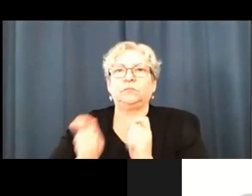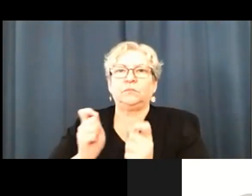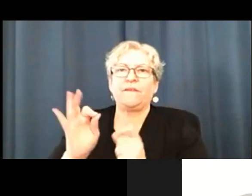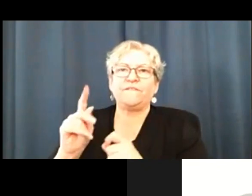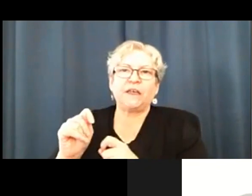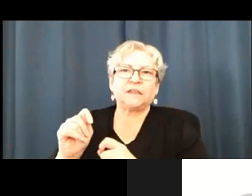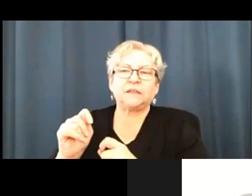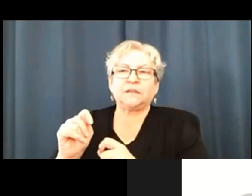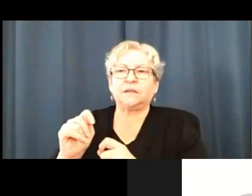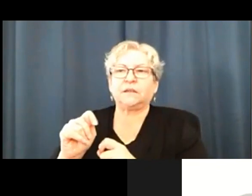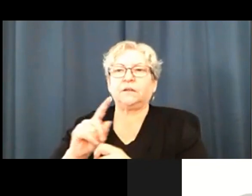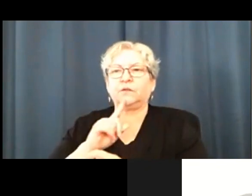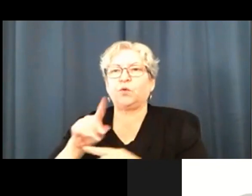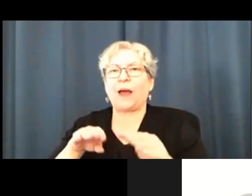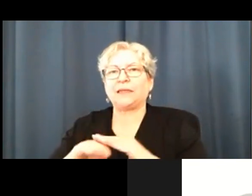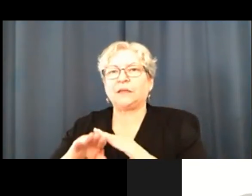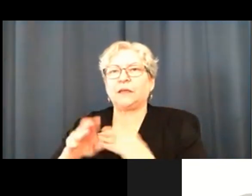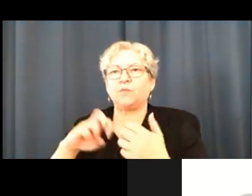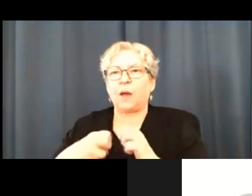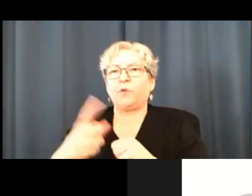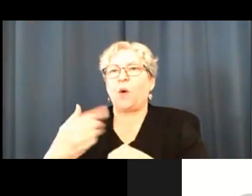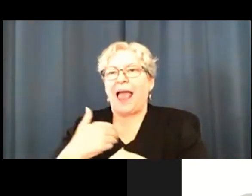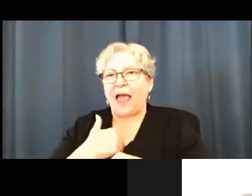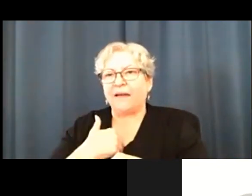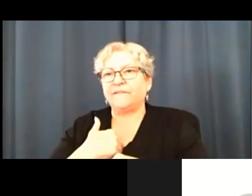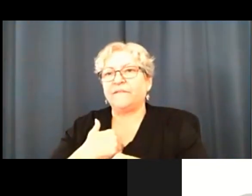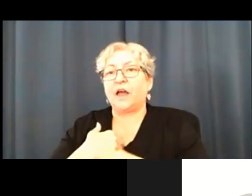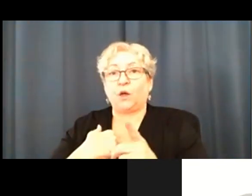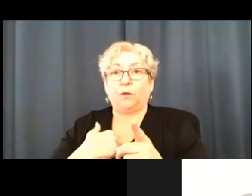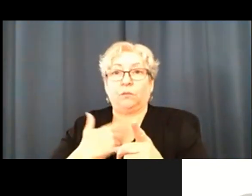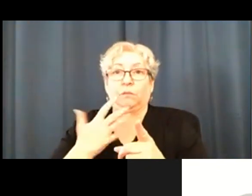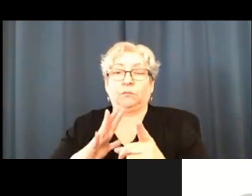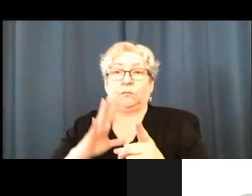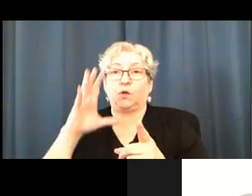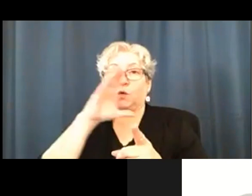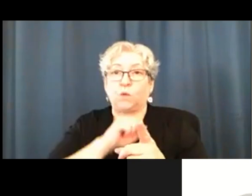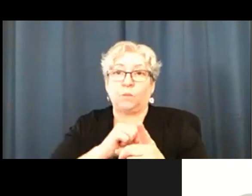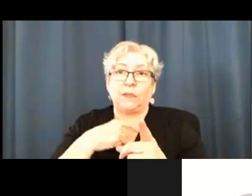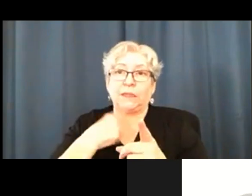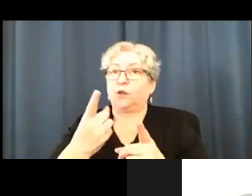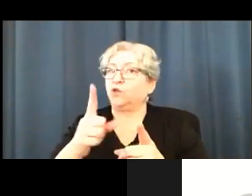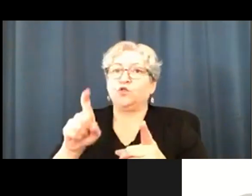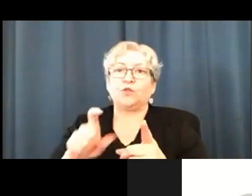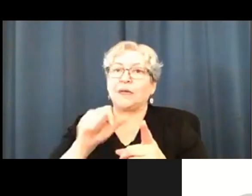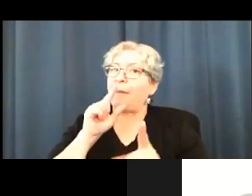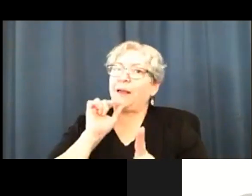true accessibility problems that you have, which as you can probably assume, we're going to tell you, "You should not be fooled by that type of thing.